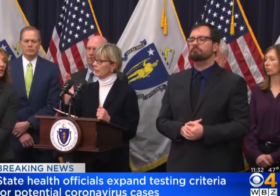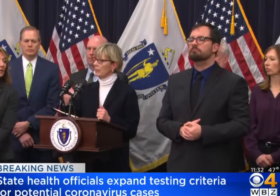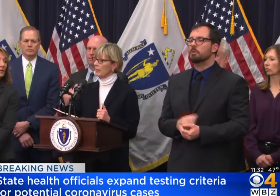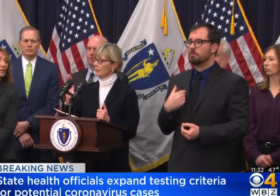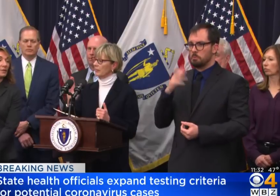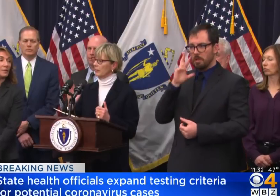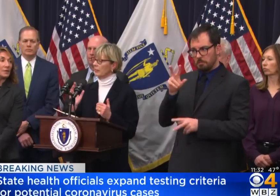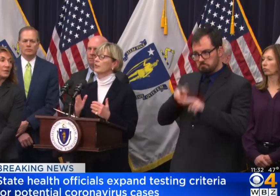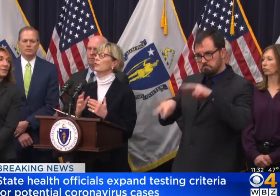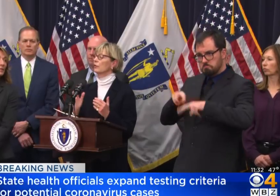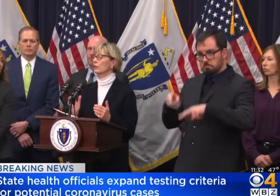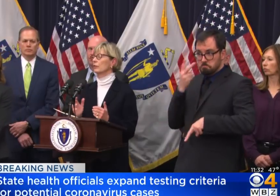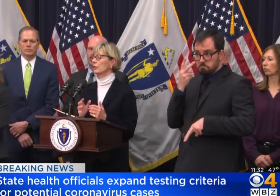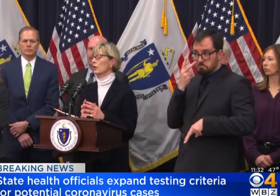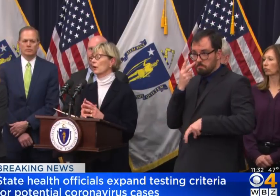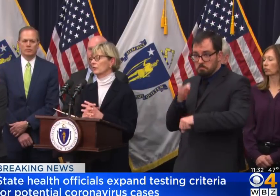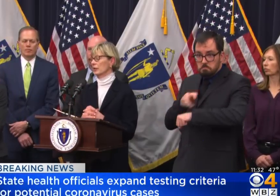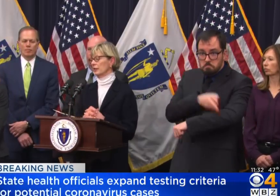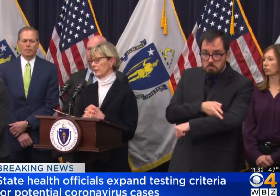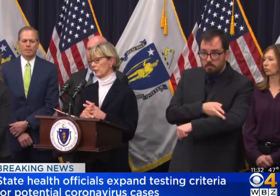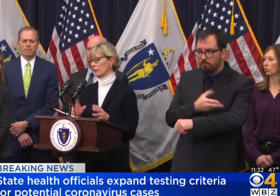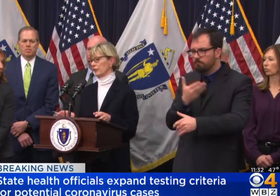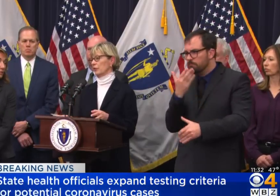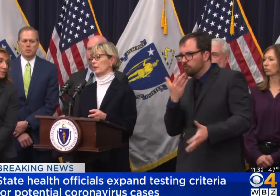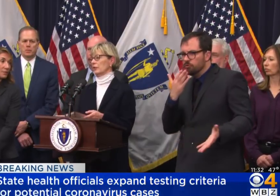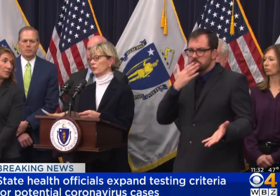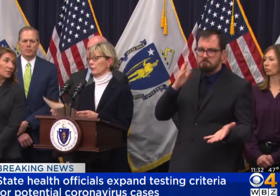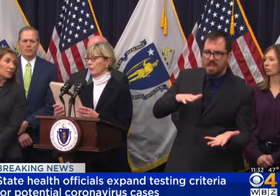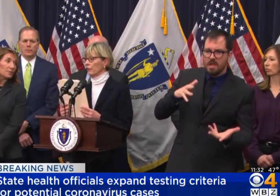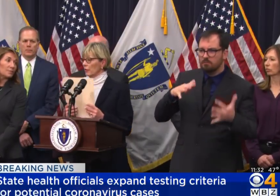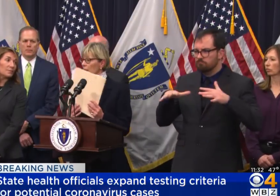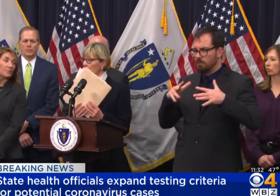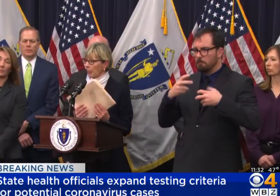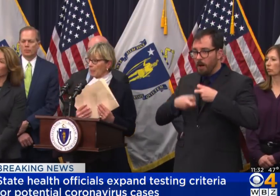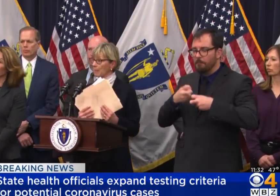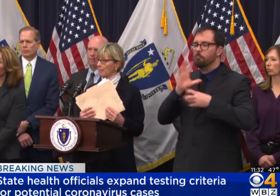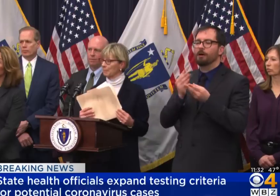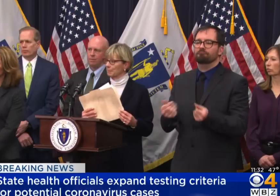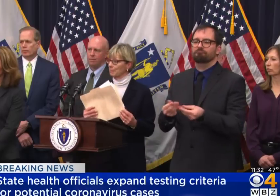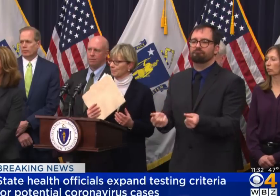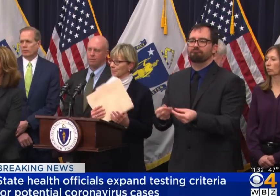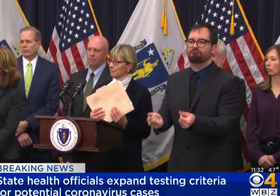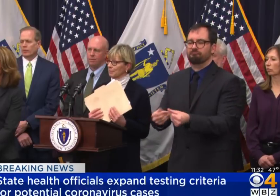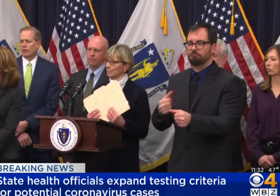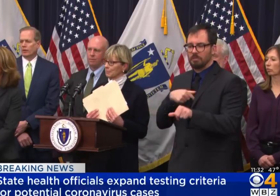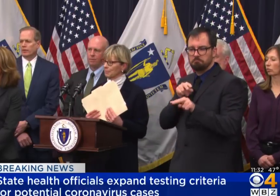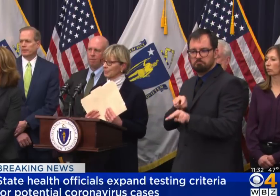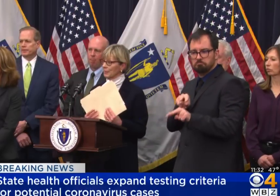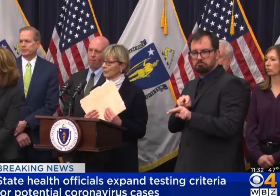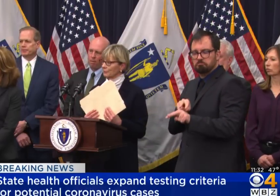IT IS A SIGNIFICANT IMPROVEMENT AND WE'RE GOING TO BE MEASURING TO SEE HOW THIS WORKS. WE WANT TO HEAR.